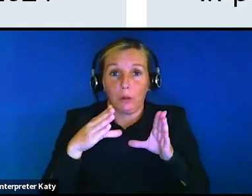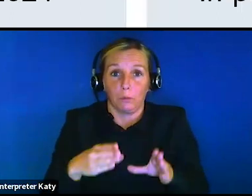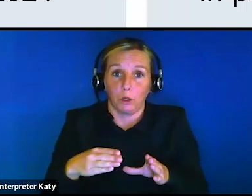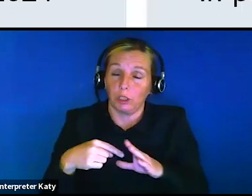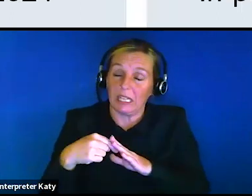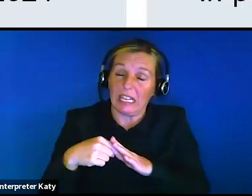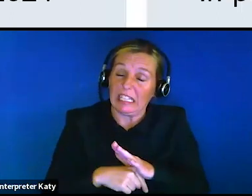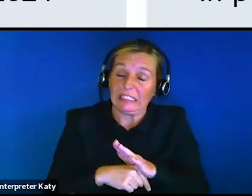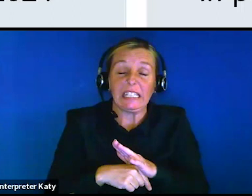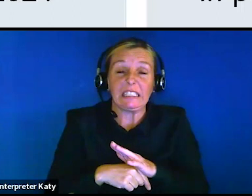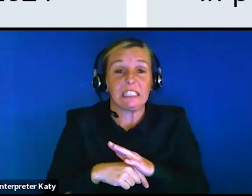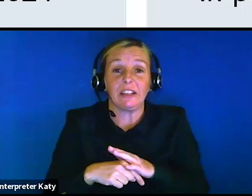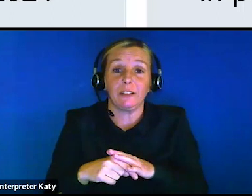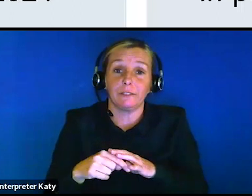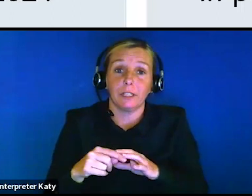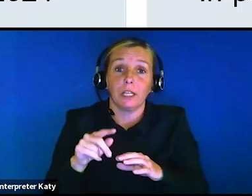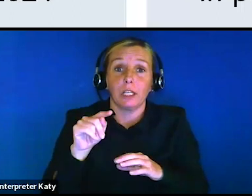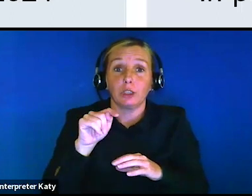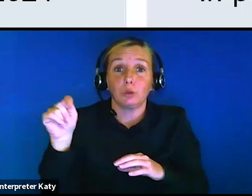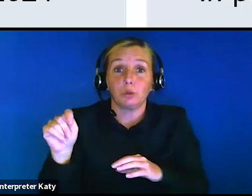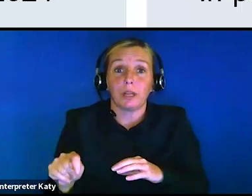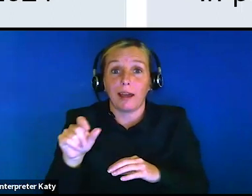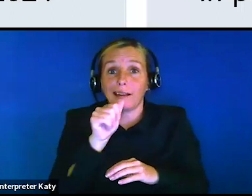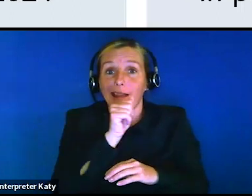in Tucson, Arizona, on April 1st and 2nd.